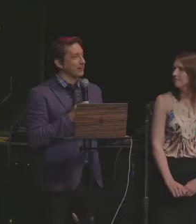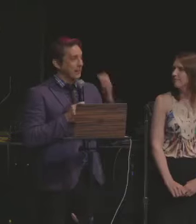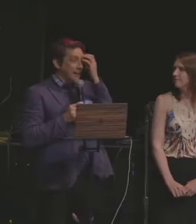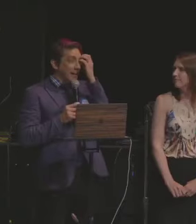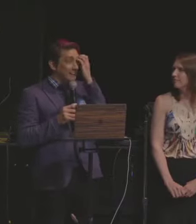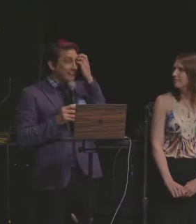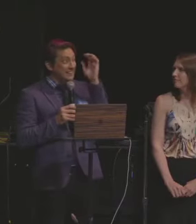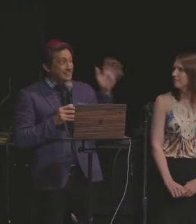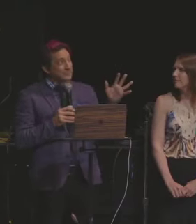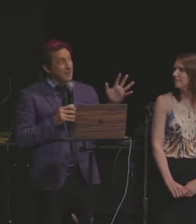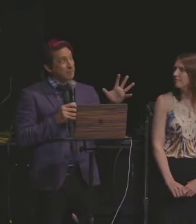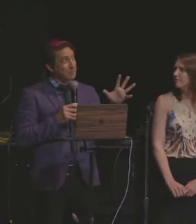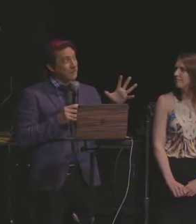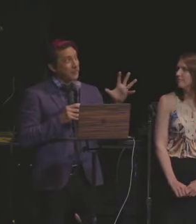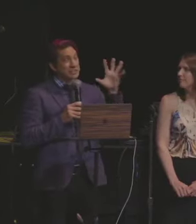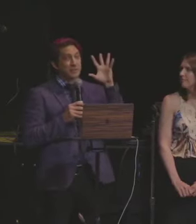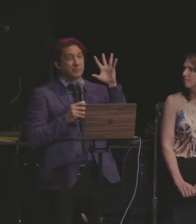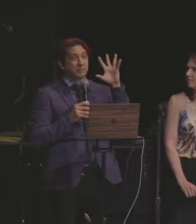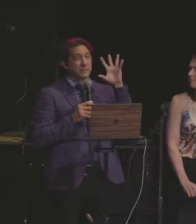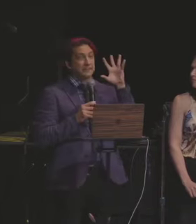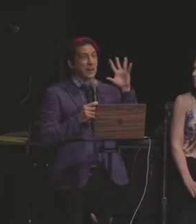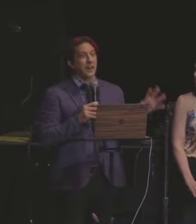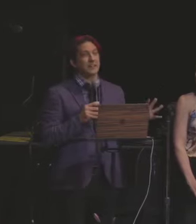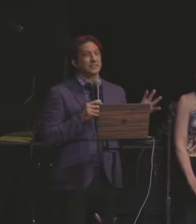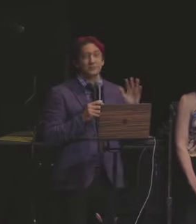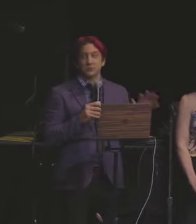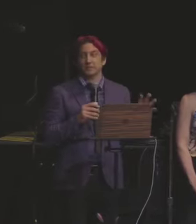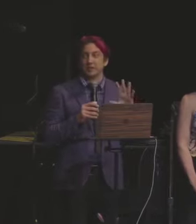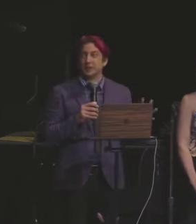but in this example, we just dumped the entire script